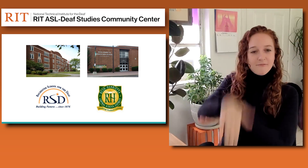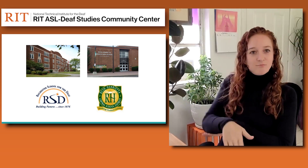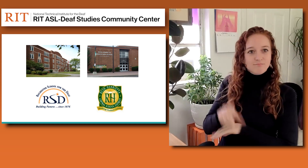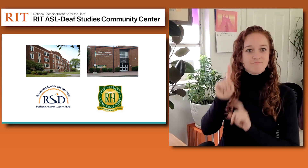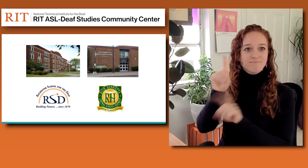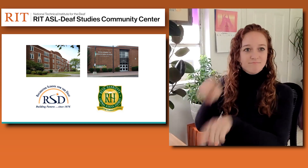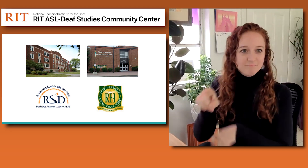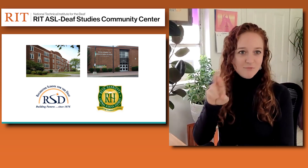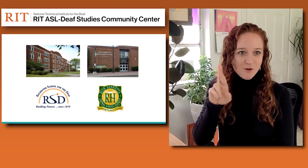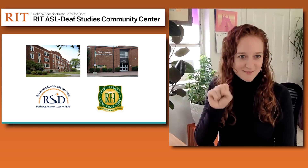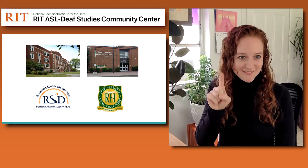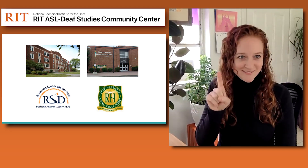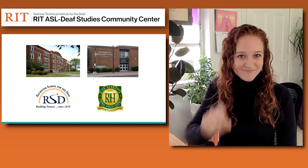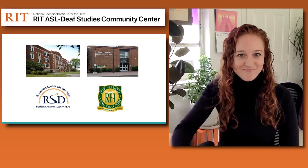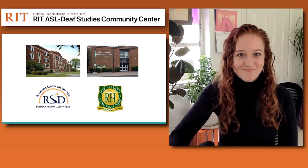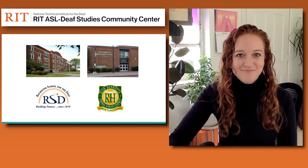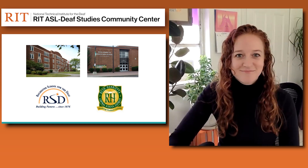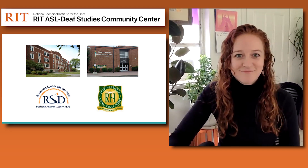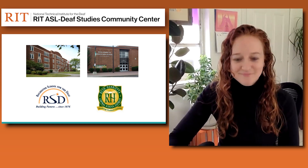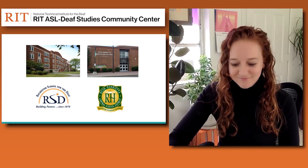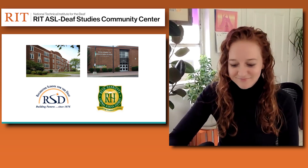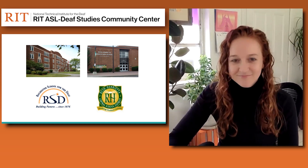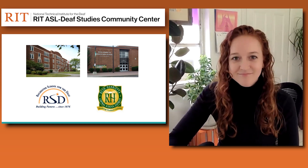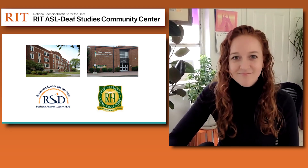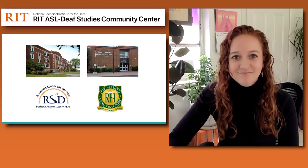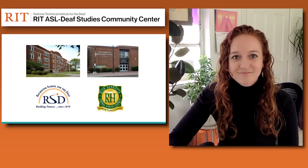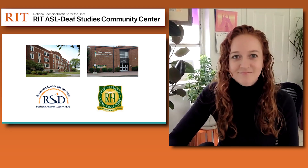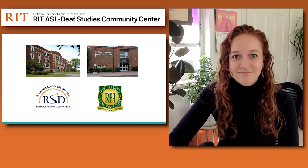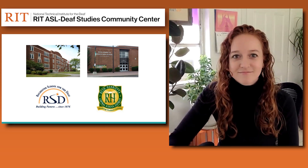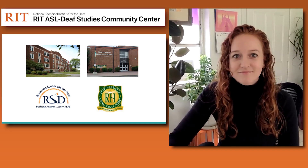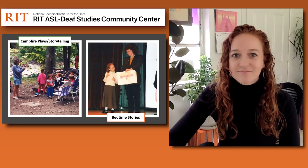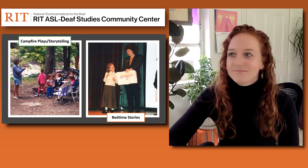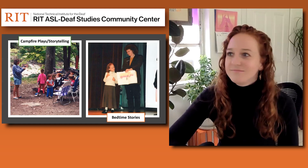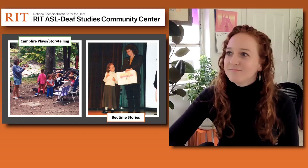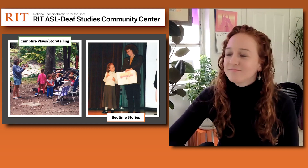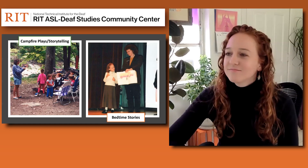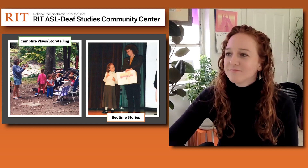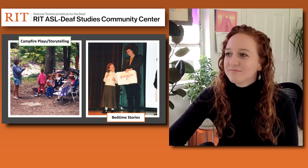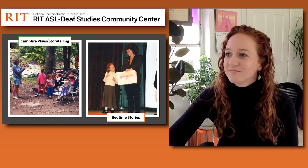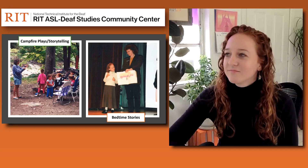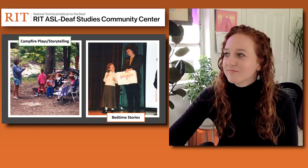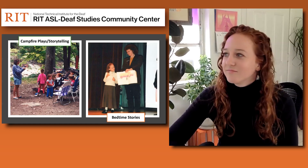In the mornings, I went into a mainstream program, and the afternoons, I attended RSD.